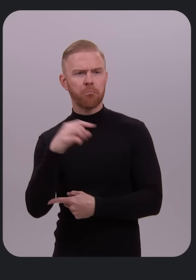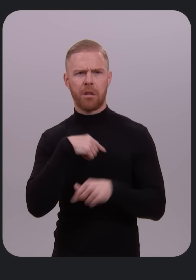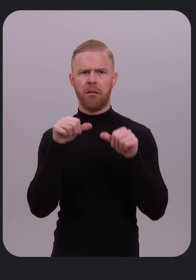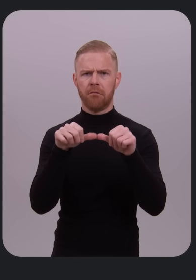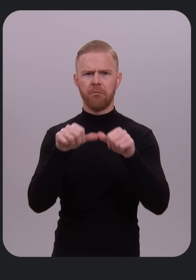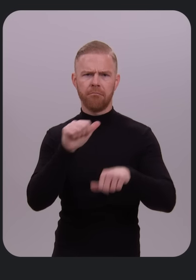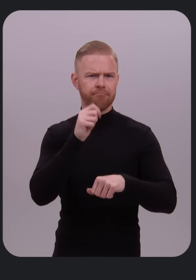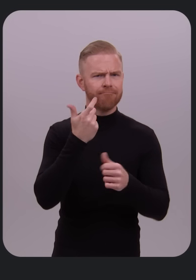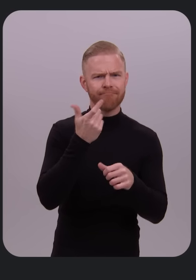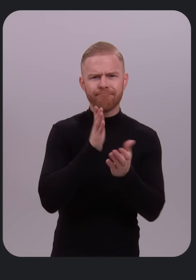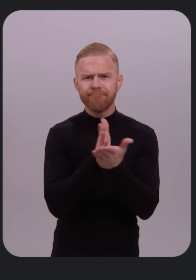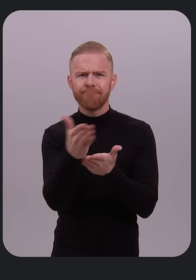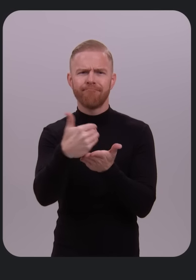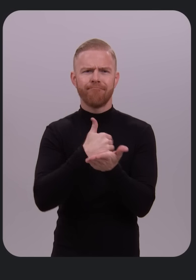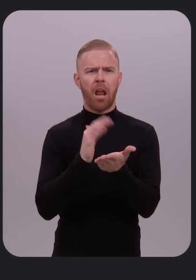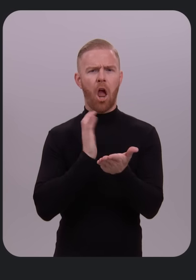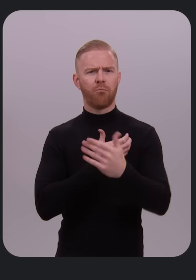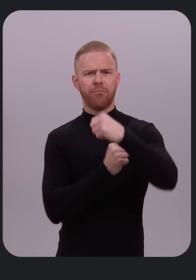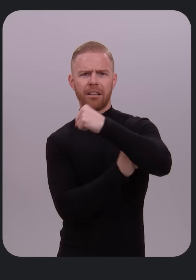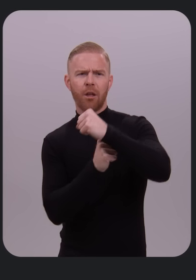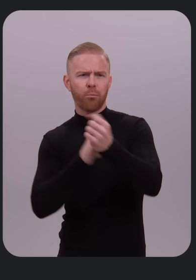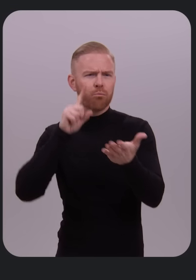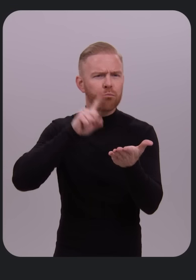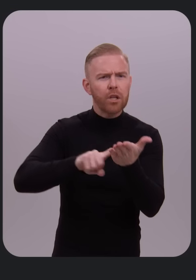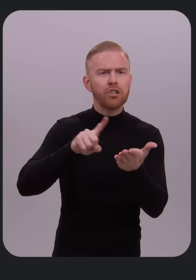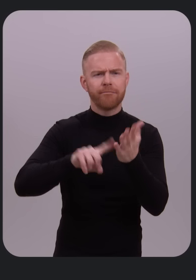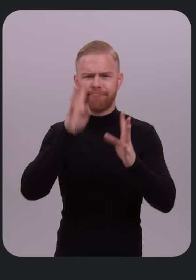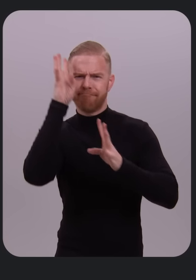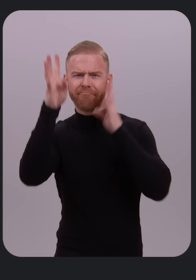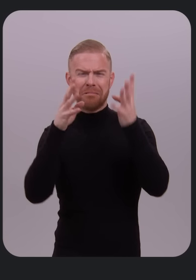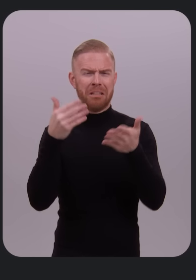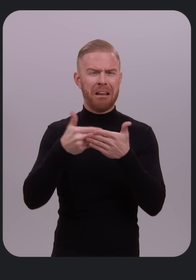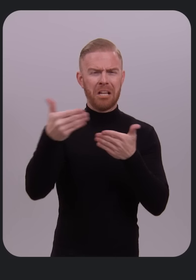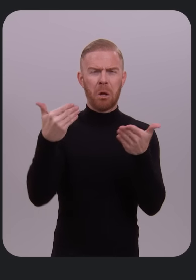of our fundamental research to invent the next big breakthroughs that are